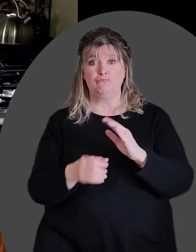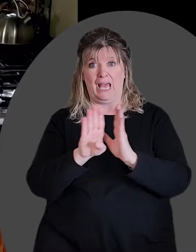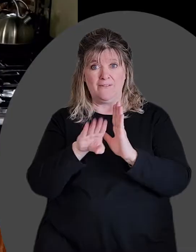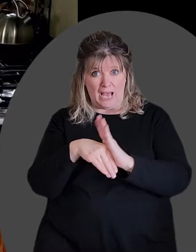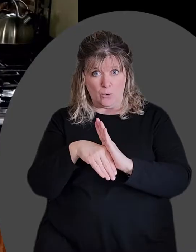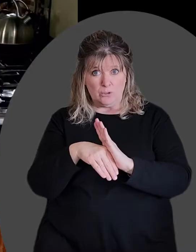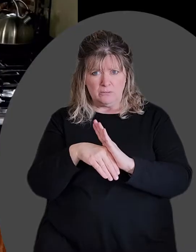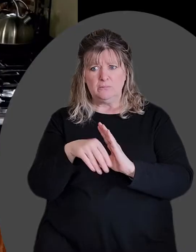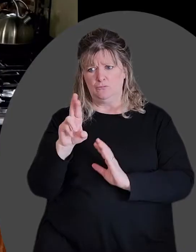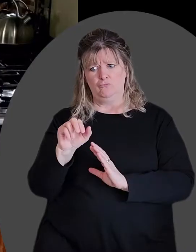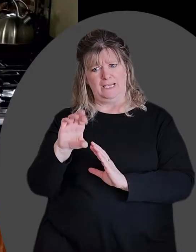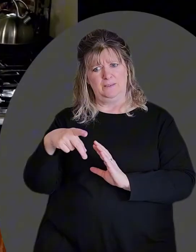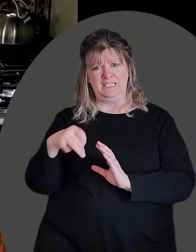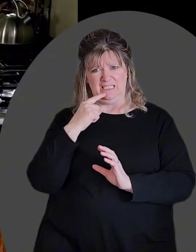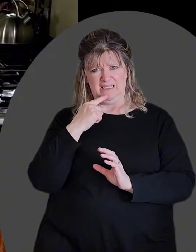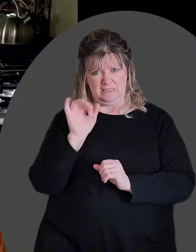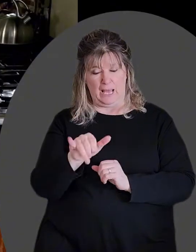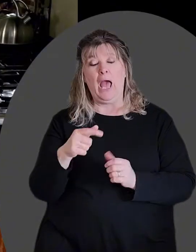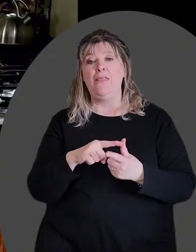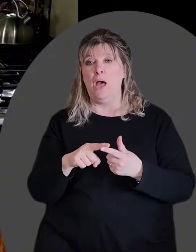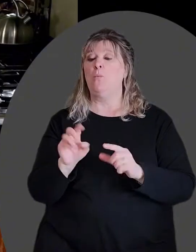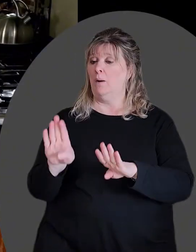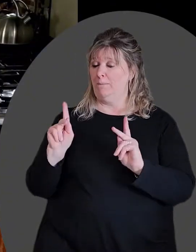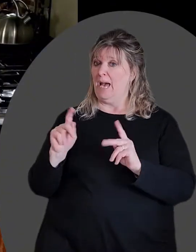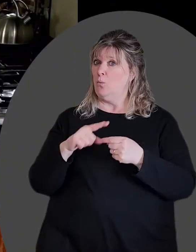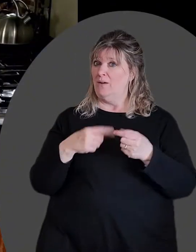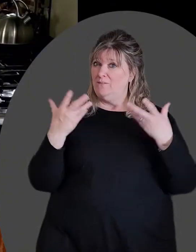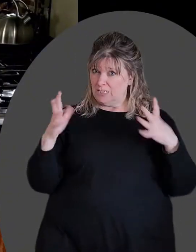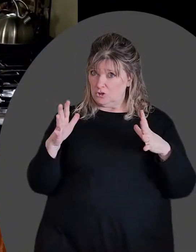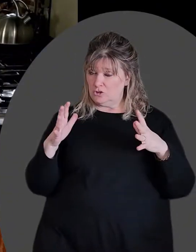and then we'll come back when it's done and